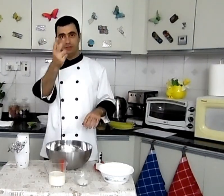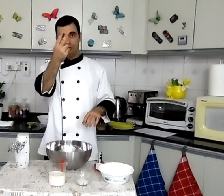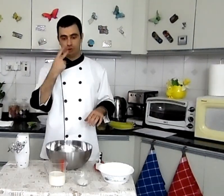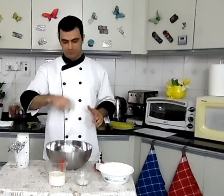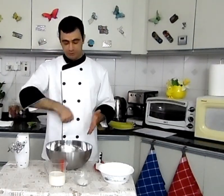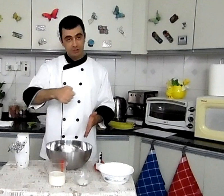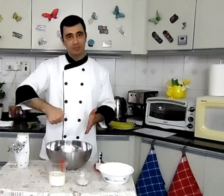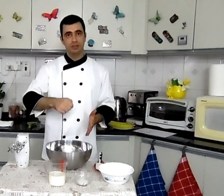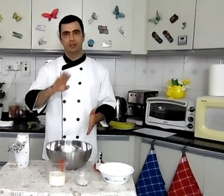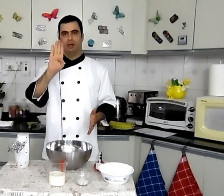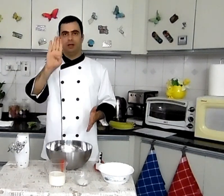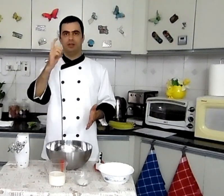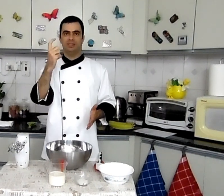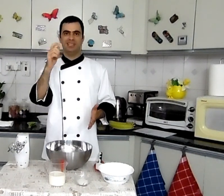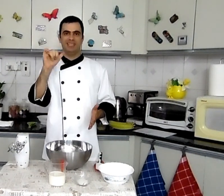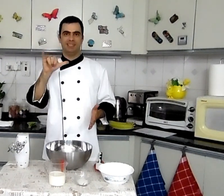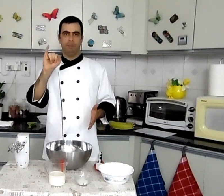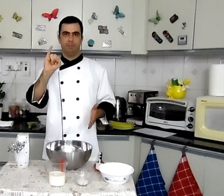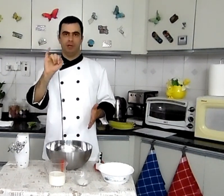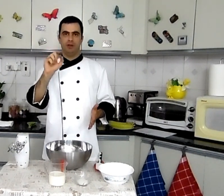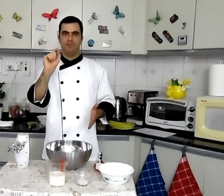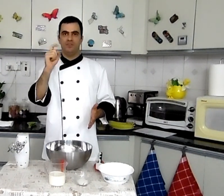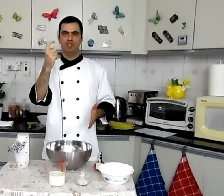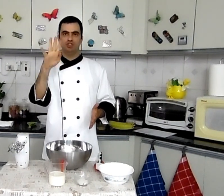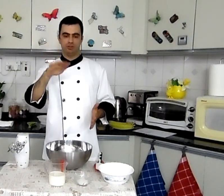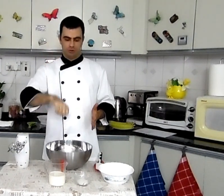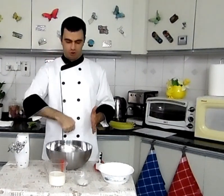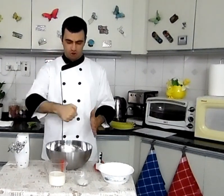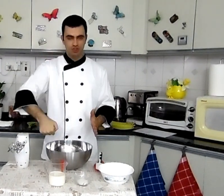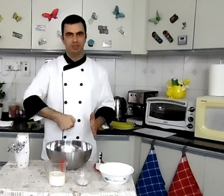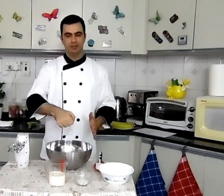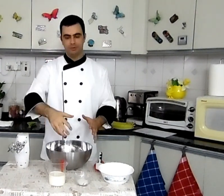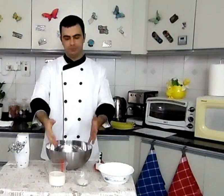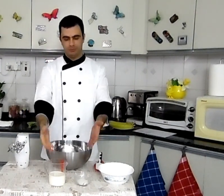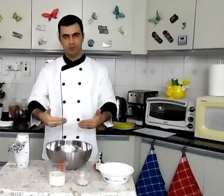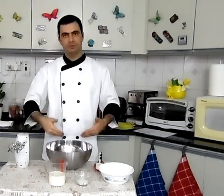We will start with whipping the cream سنبدأ بخفق الكريمة